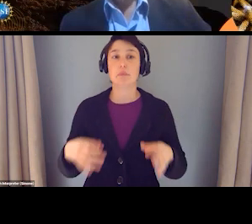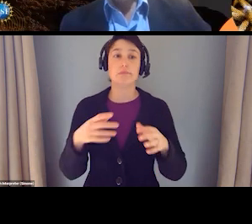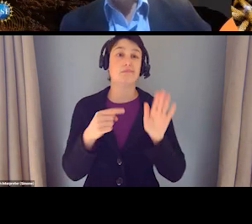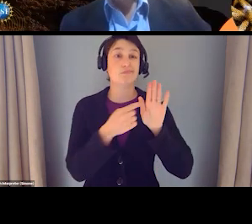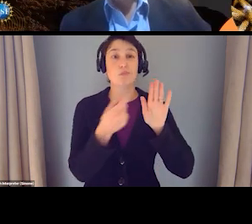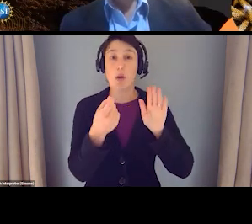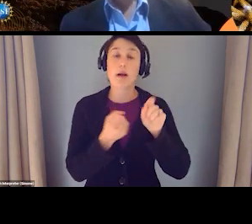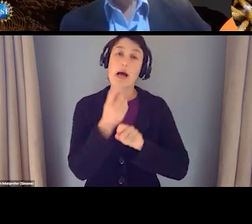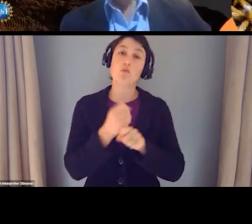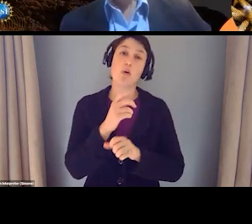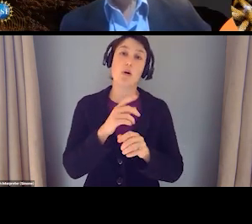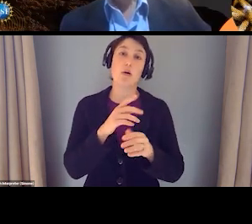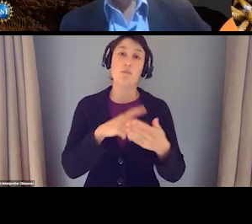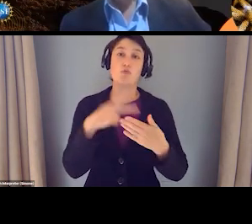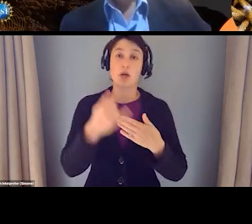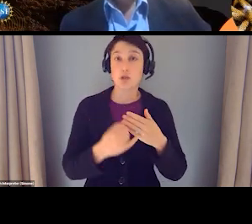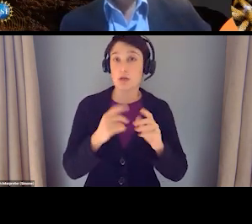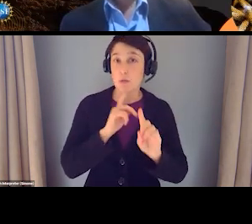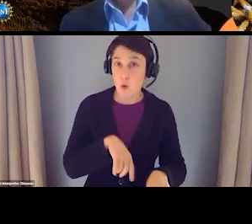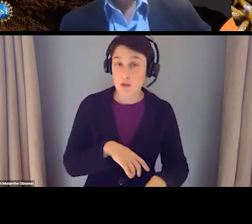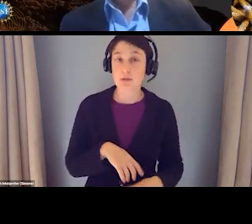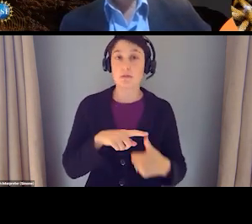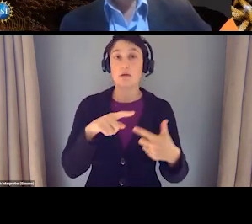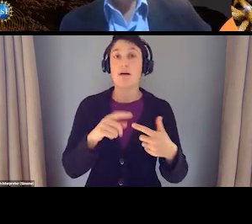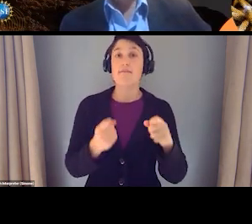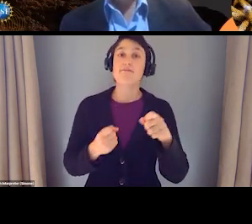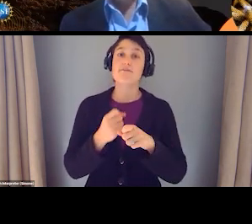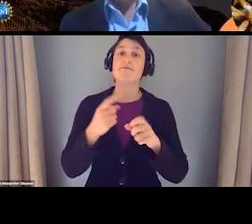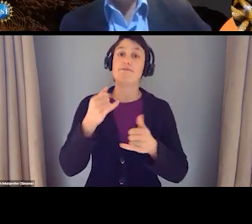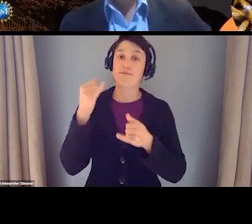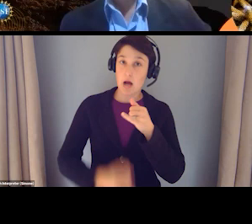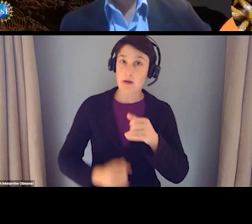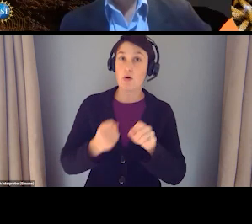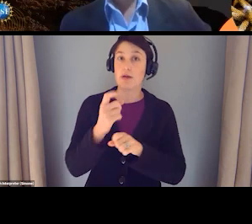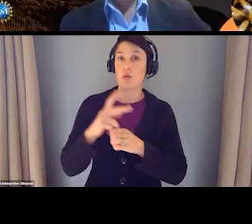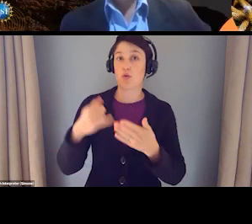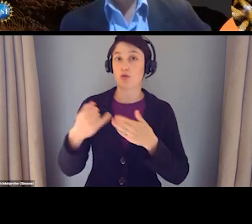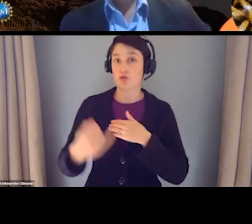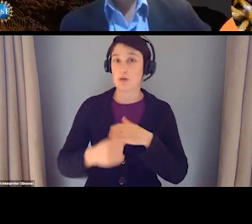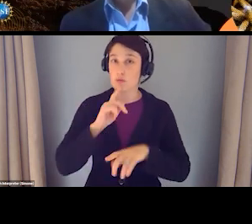a final annual project report, as well as a public outcomes -- or project outcomes report.